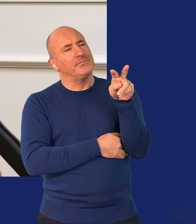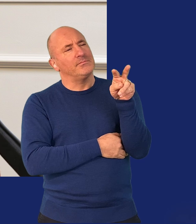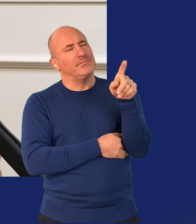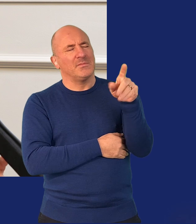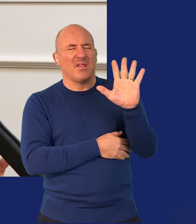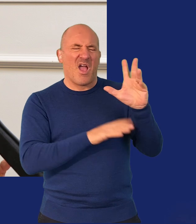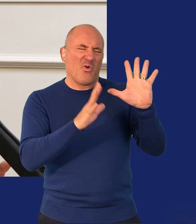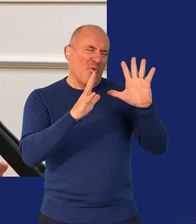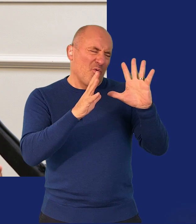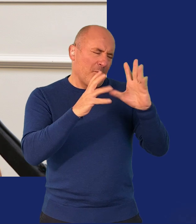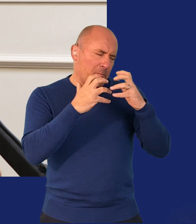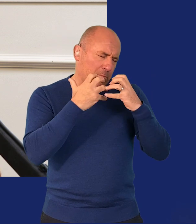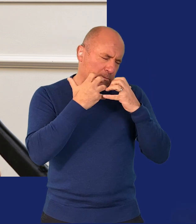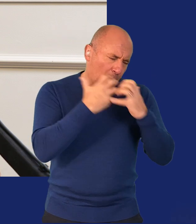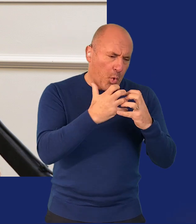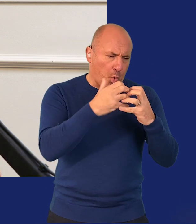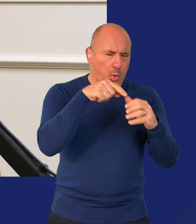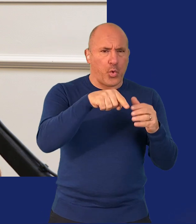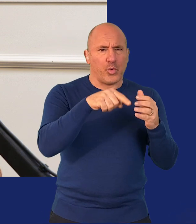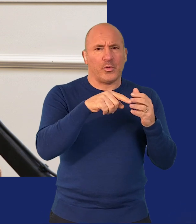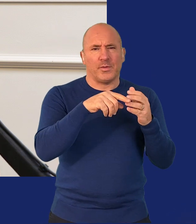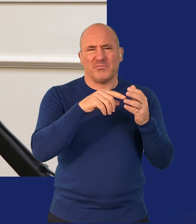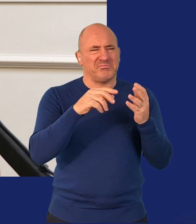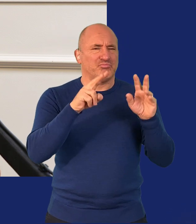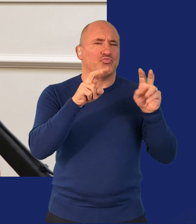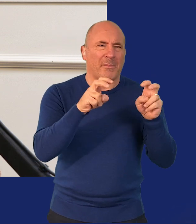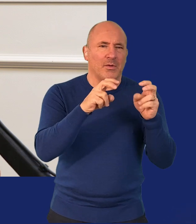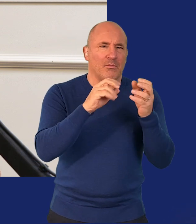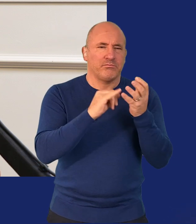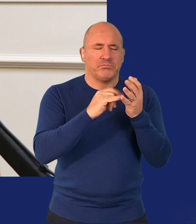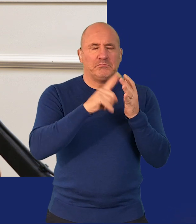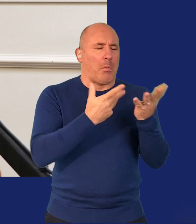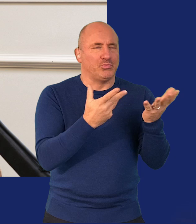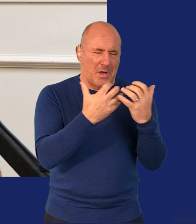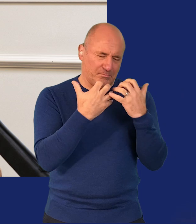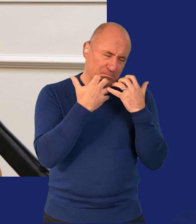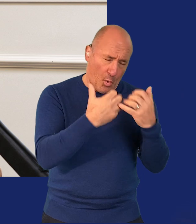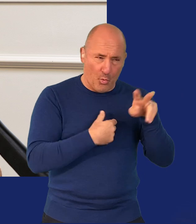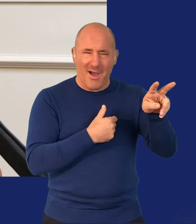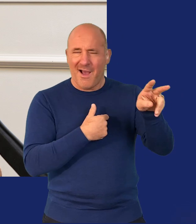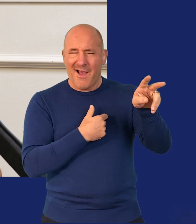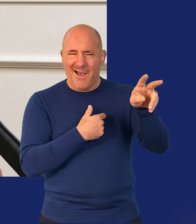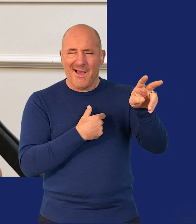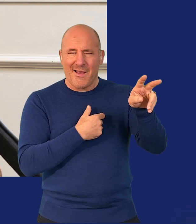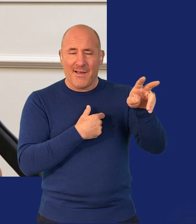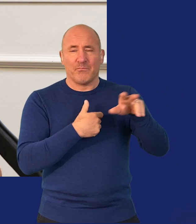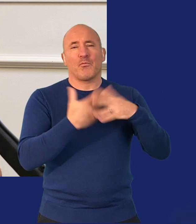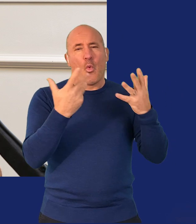teaching it like, um, like you could easily tell whether it was